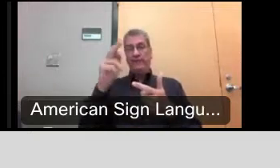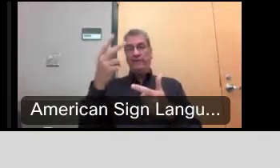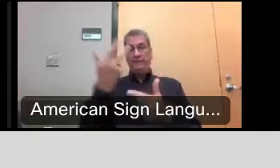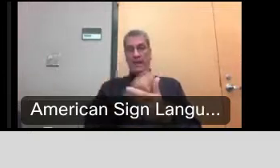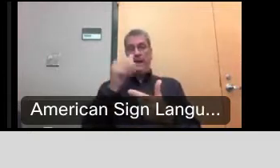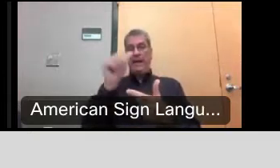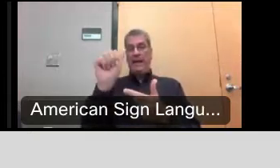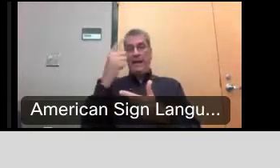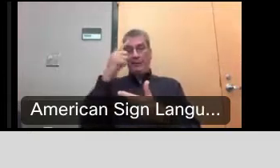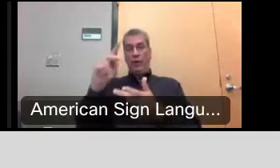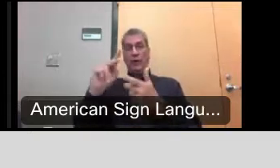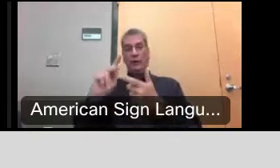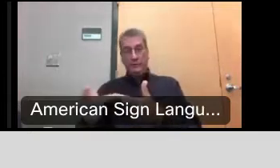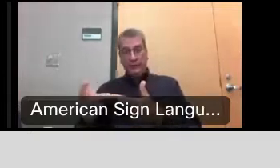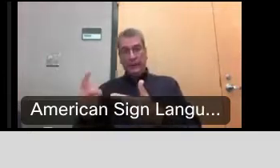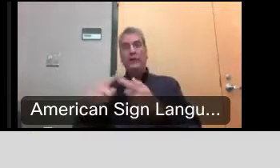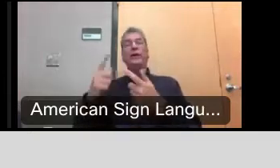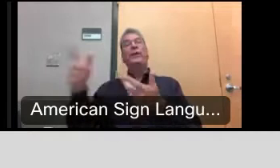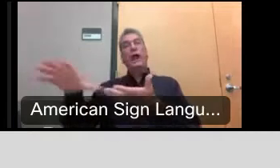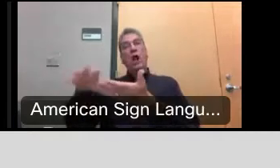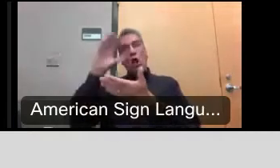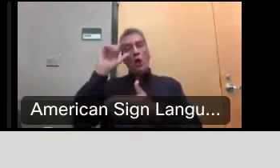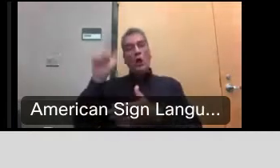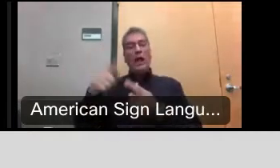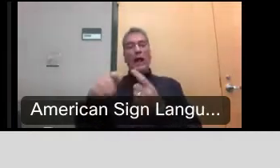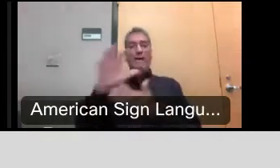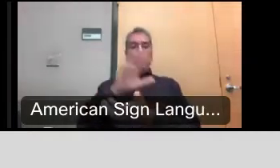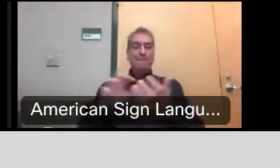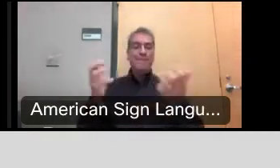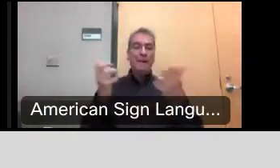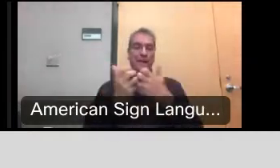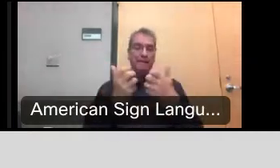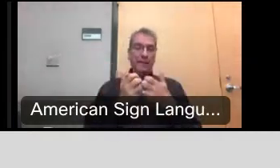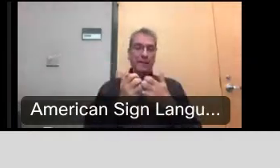until we kind of learned the mix and match. Vaccine confidence as, you know, a lot of